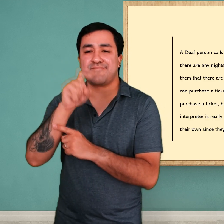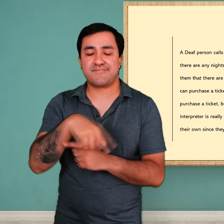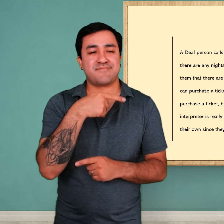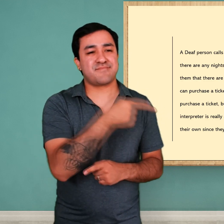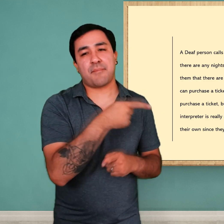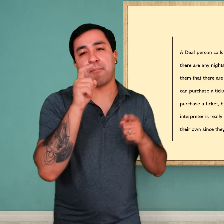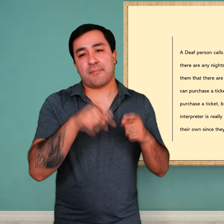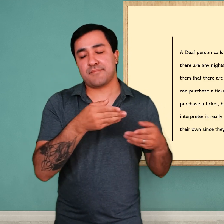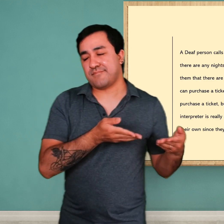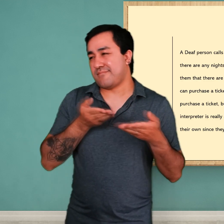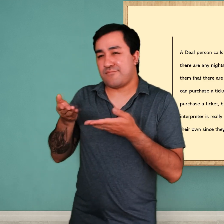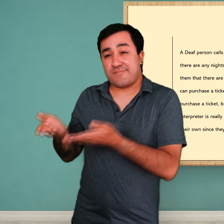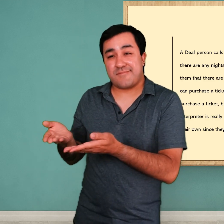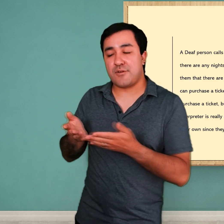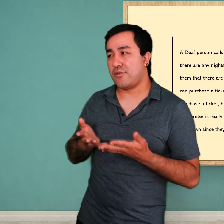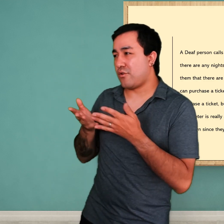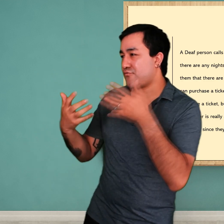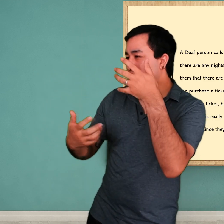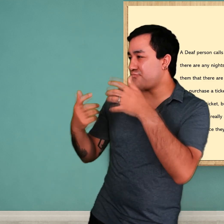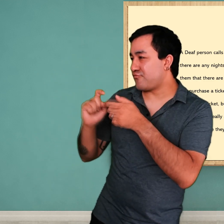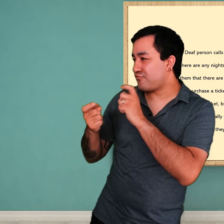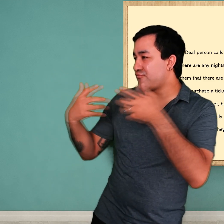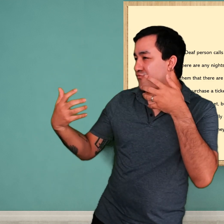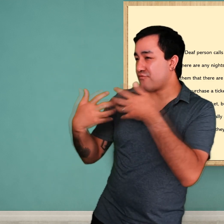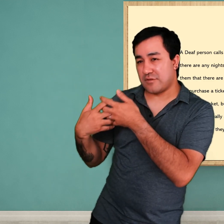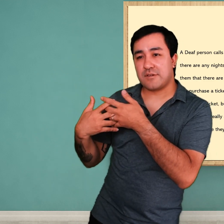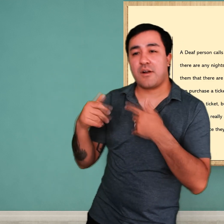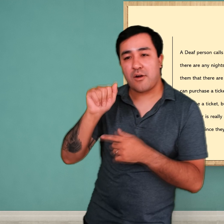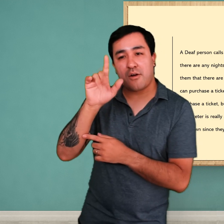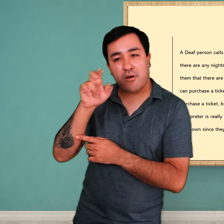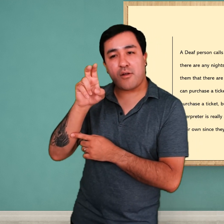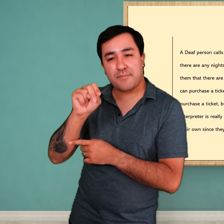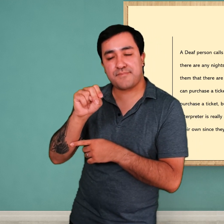Act requires reasonable accommodations must be provided to the Disabled person.